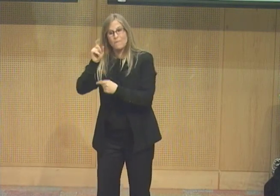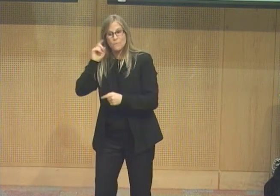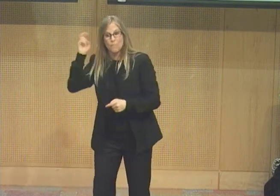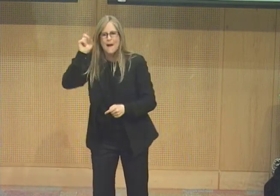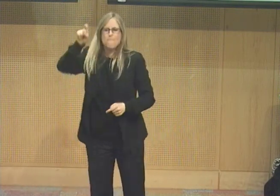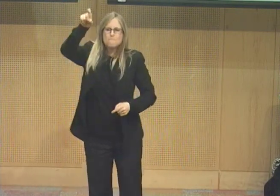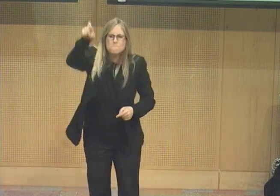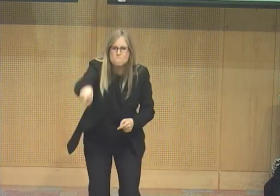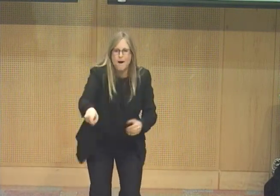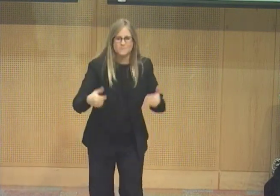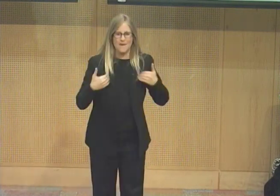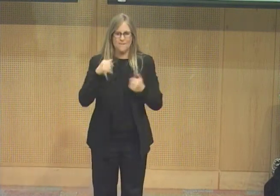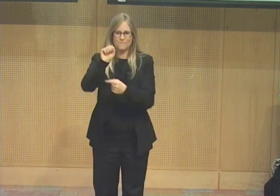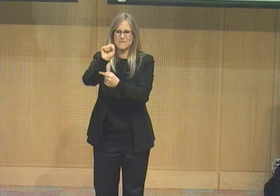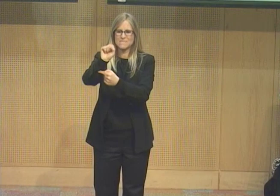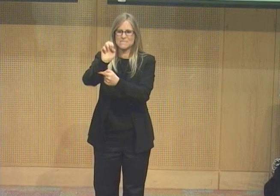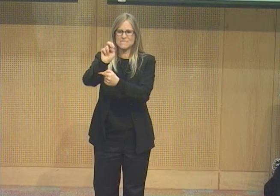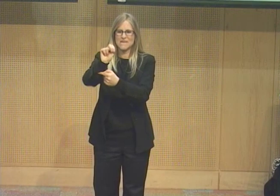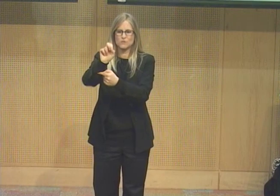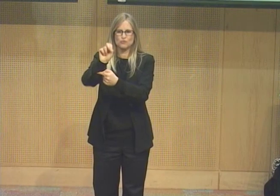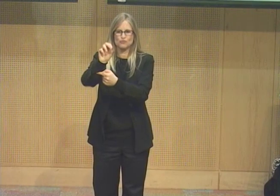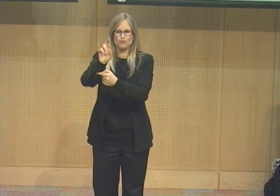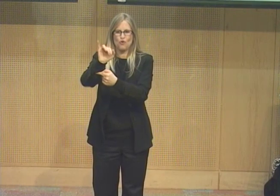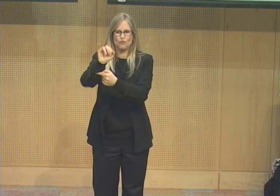must have sensorineural hearing loss,